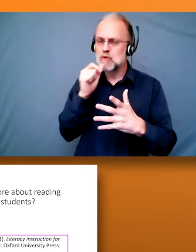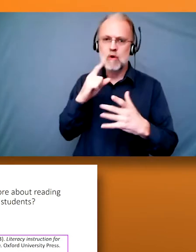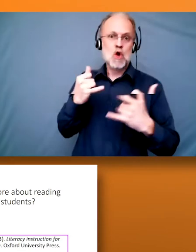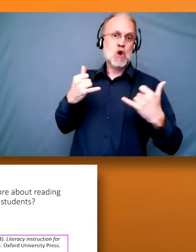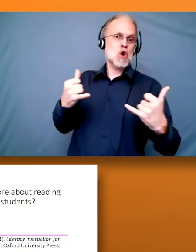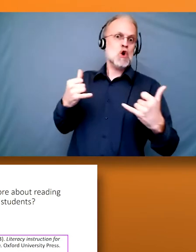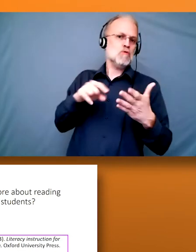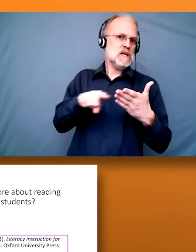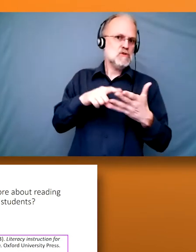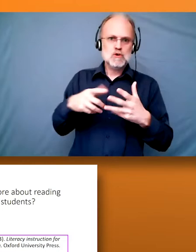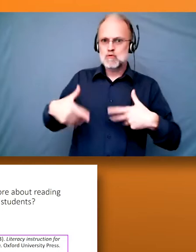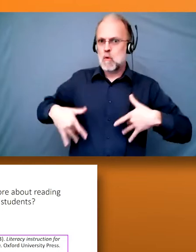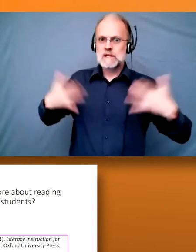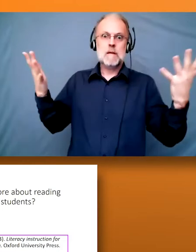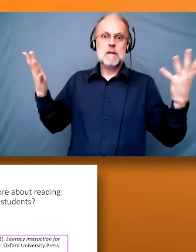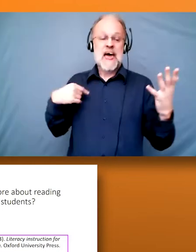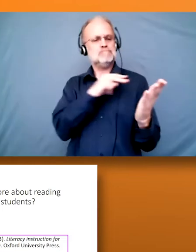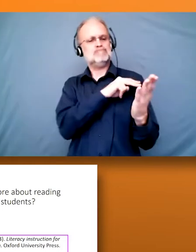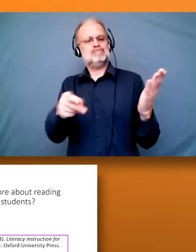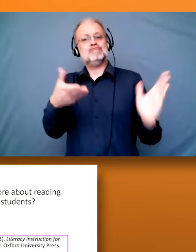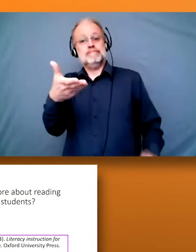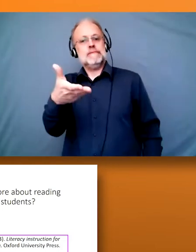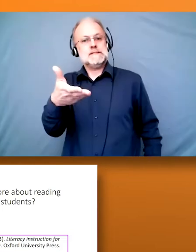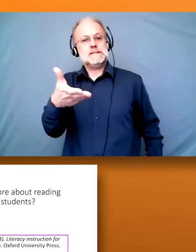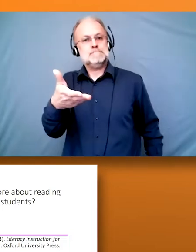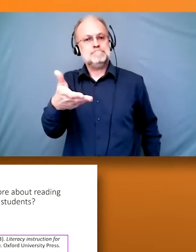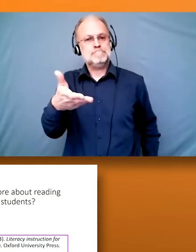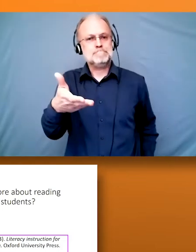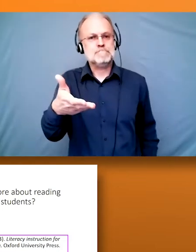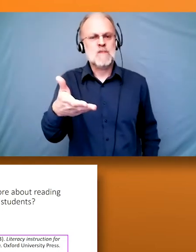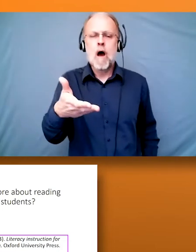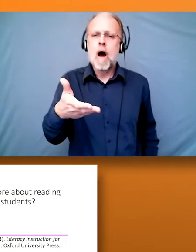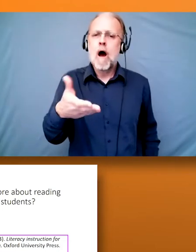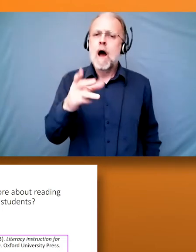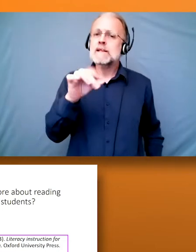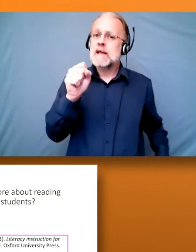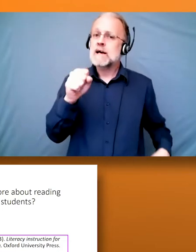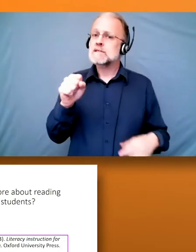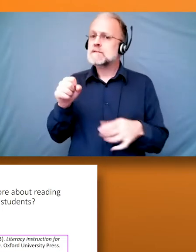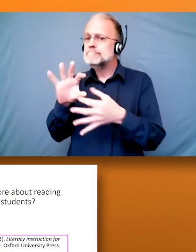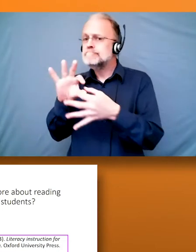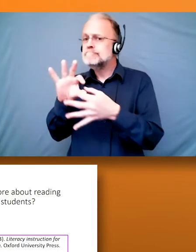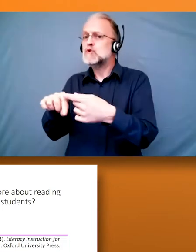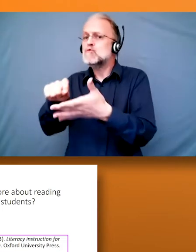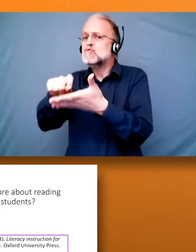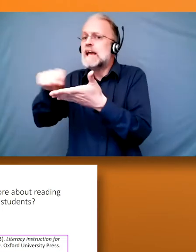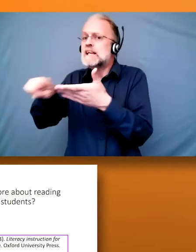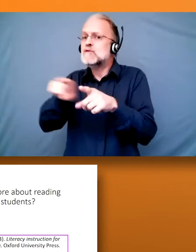or just kind of the current state of research in reading for deaf and hard-of-hearing students. It does cover writing as well,